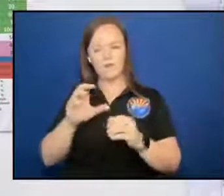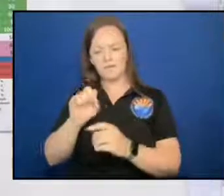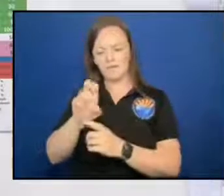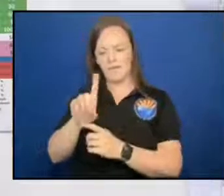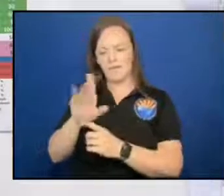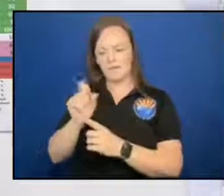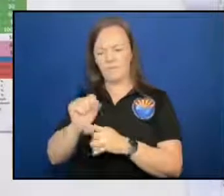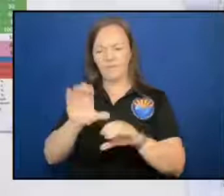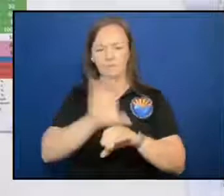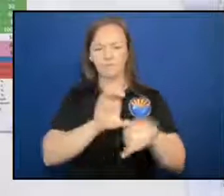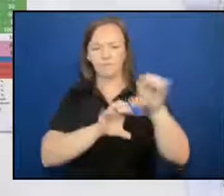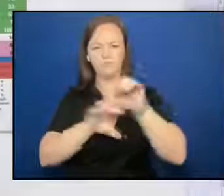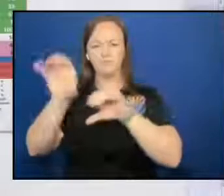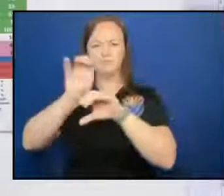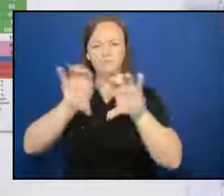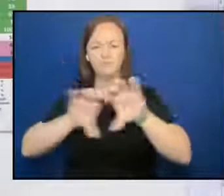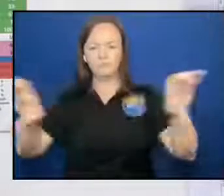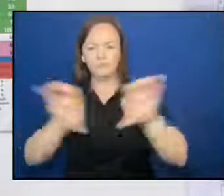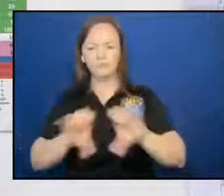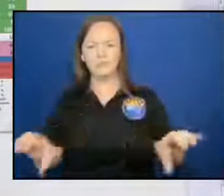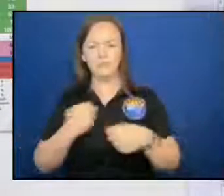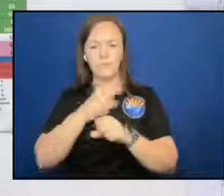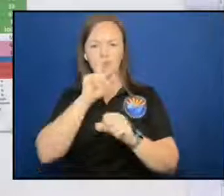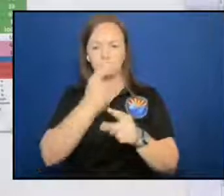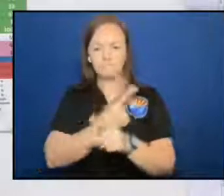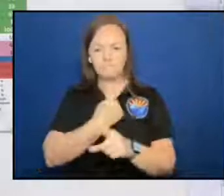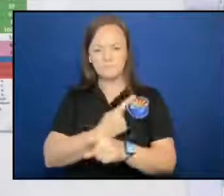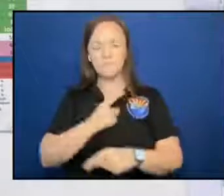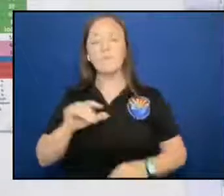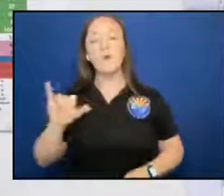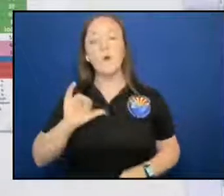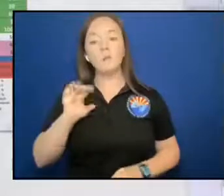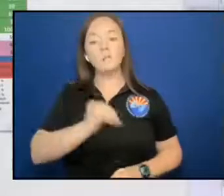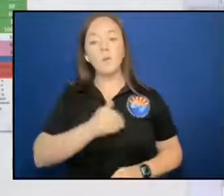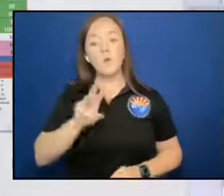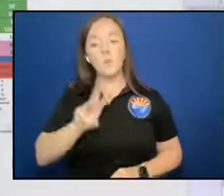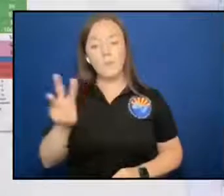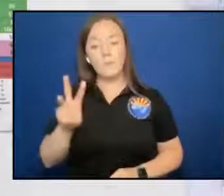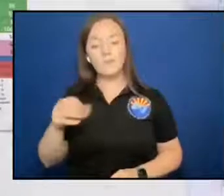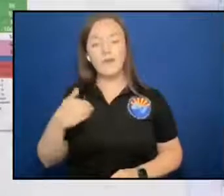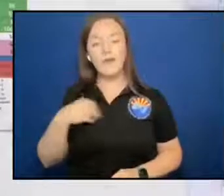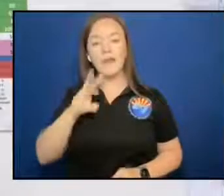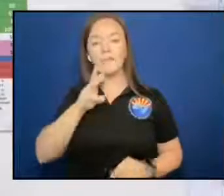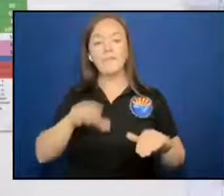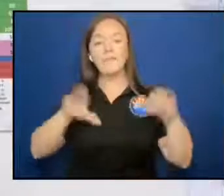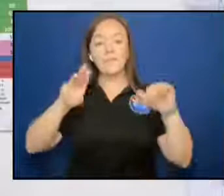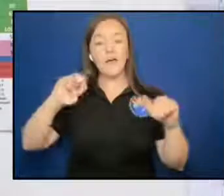MUD SLIDES AND EVEN DISTANT RAIN STORM CAN QUICKLY